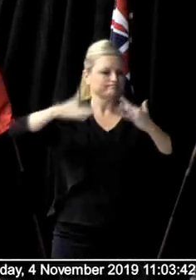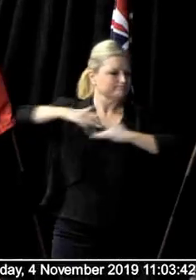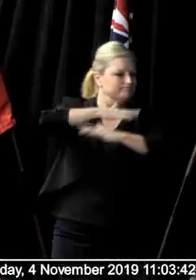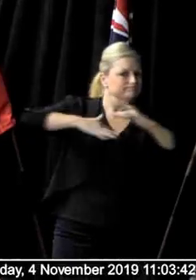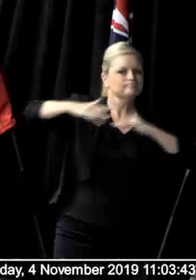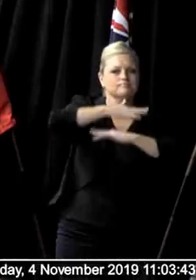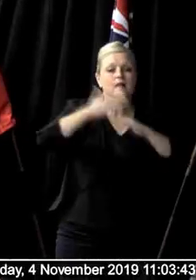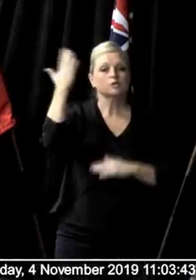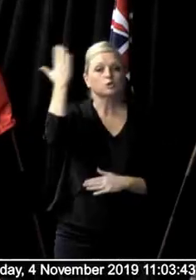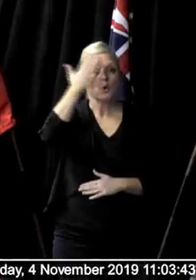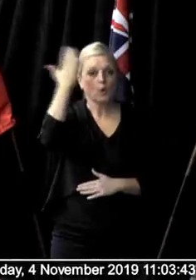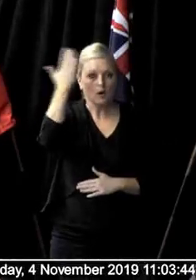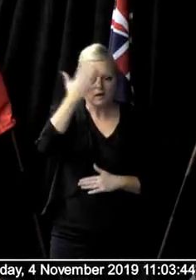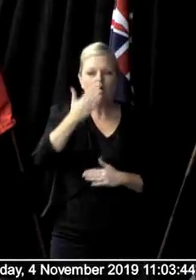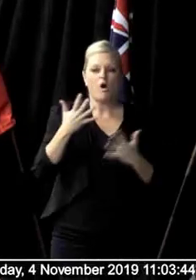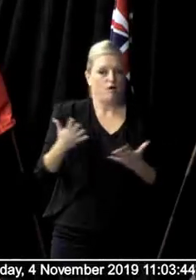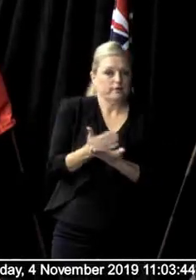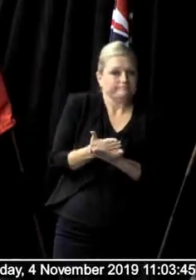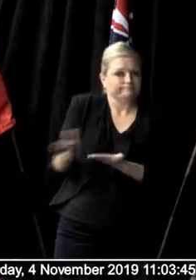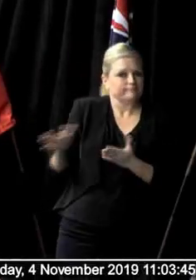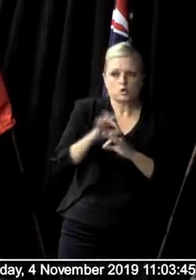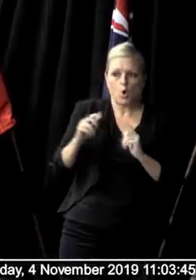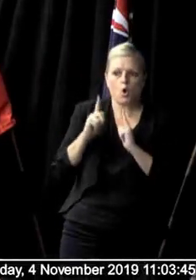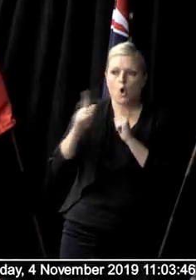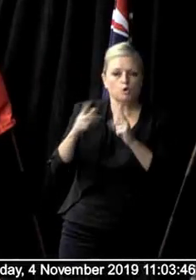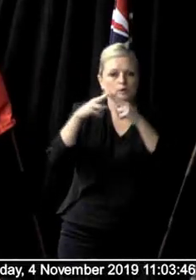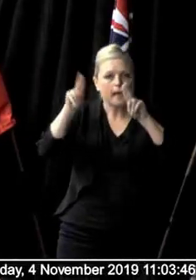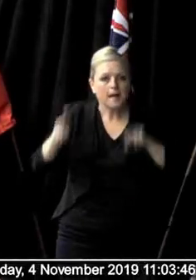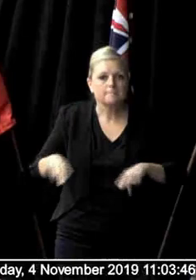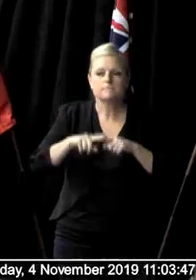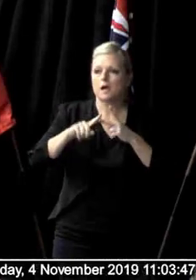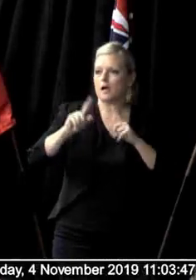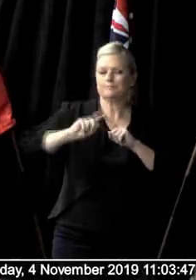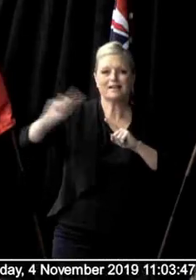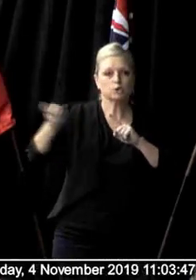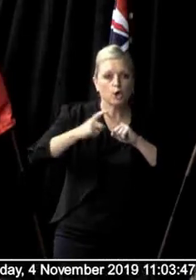from participation in camps, sports, excursions, events and school activities.